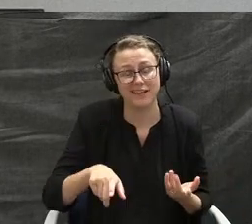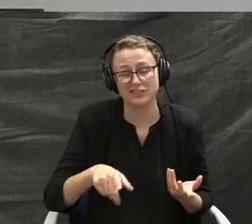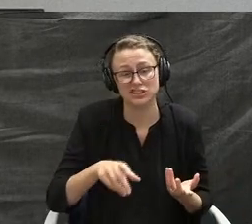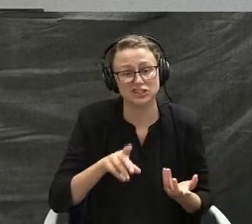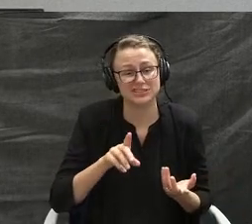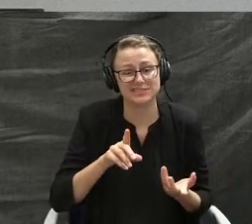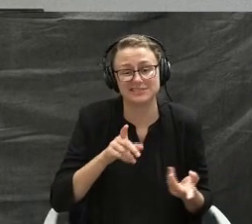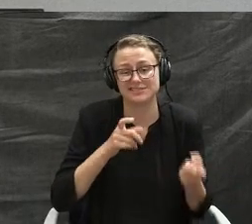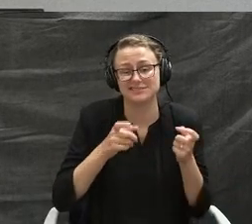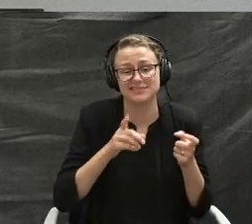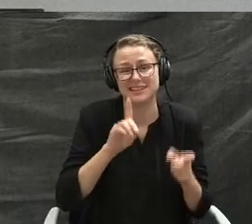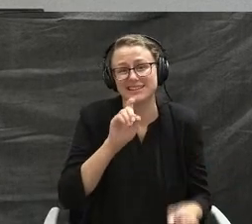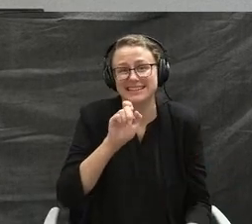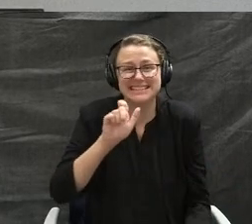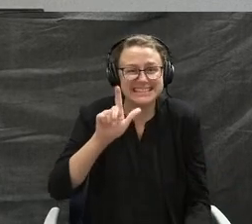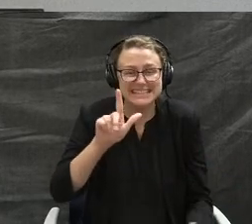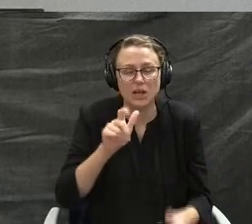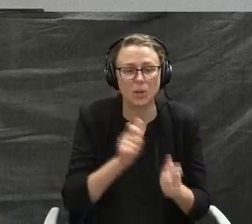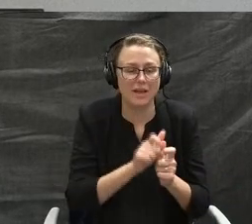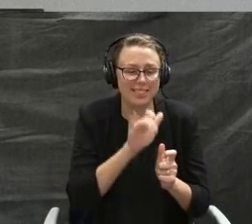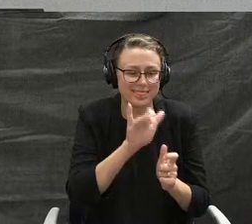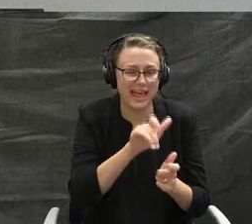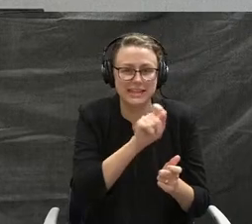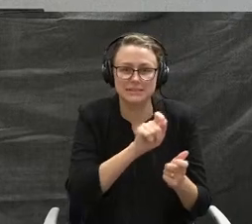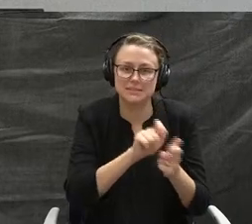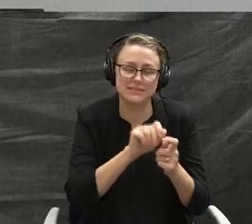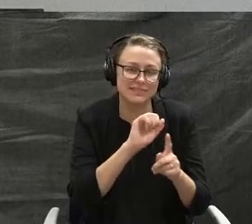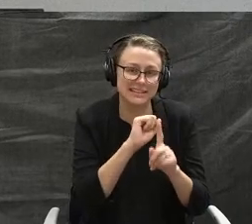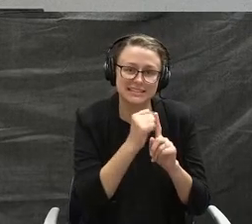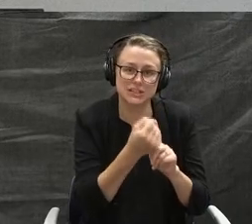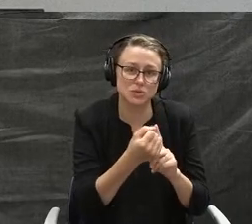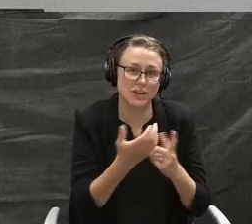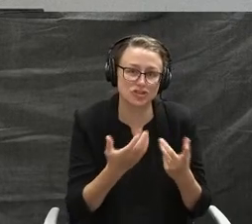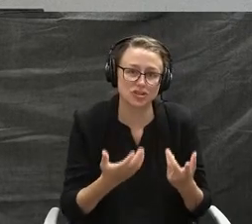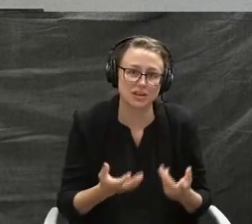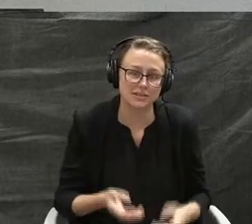of that situation are. So if there's one person that can't